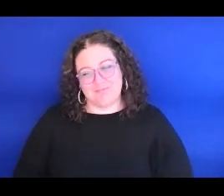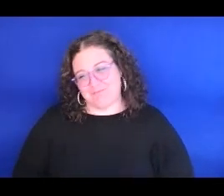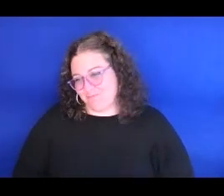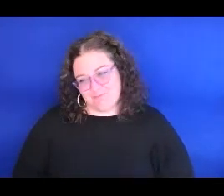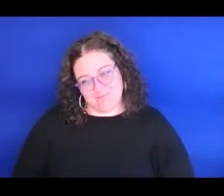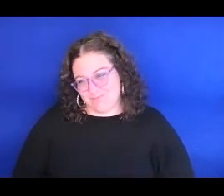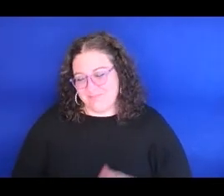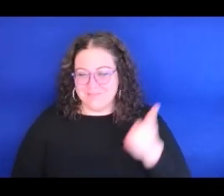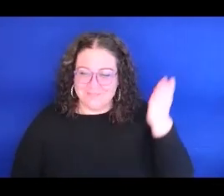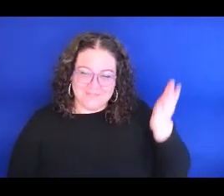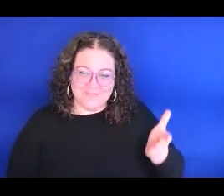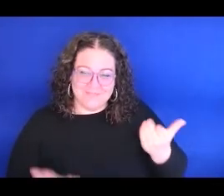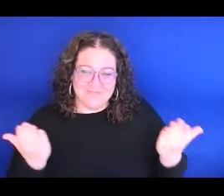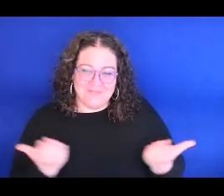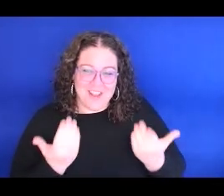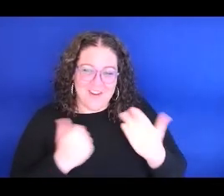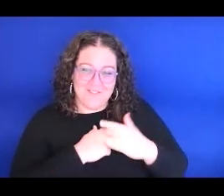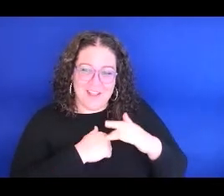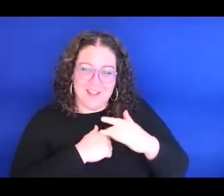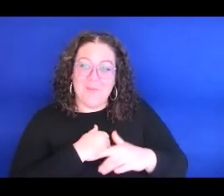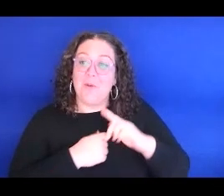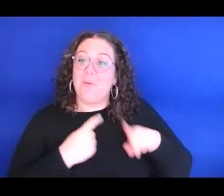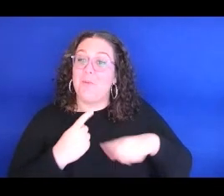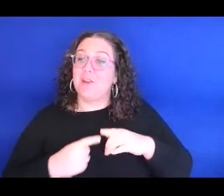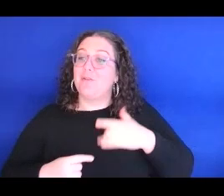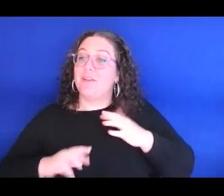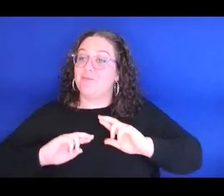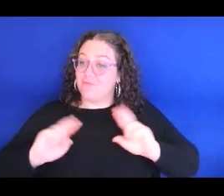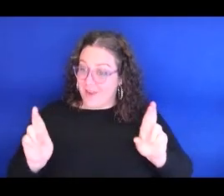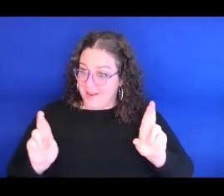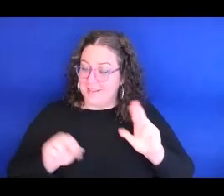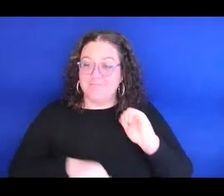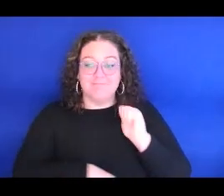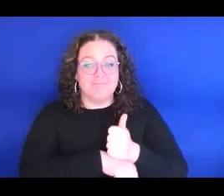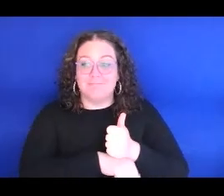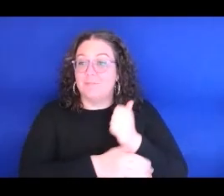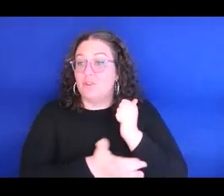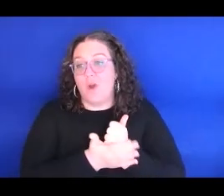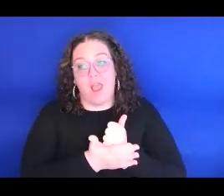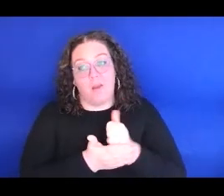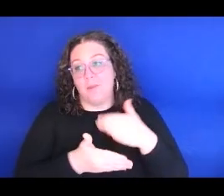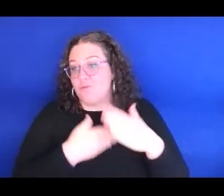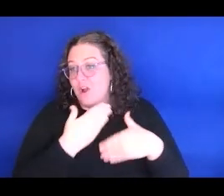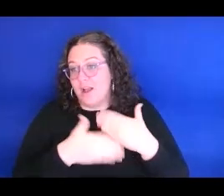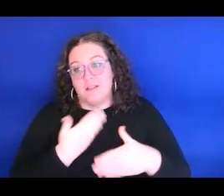you’re ready, and they’re designed to make the process easier. We encourage you to explore them,